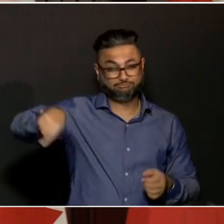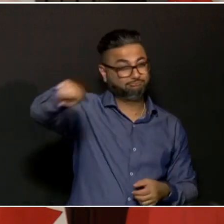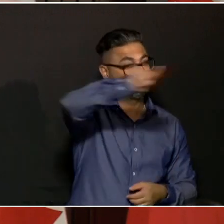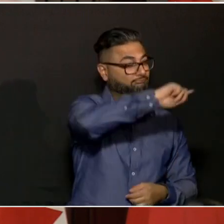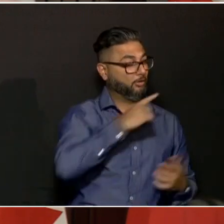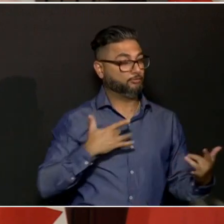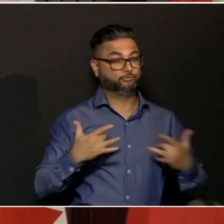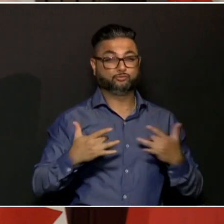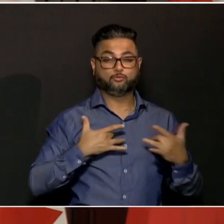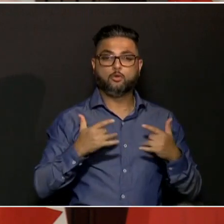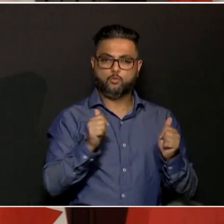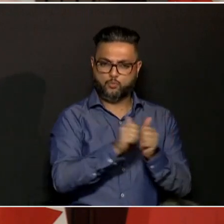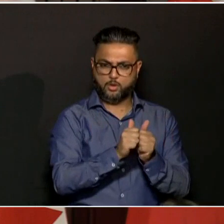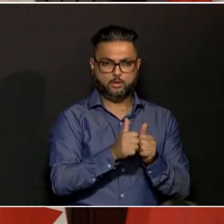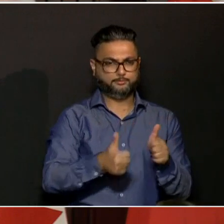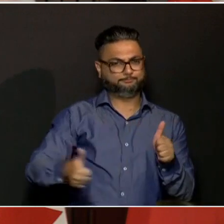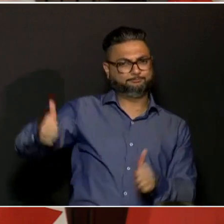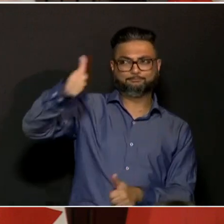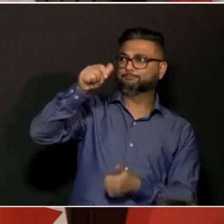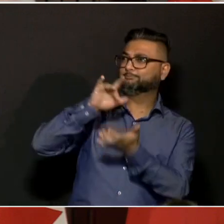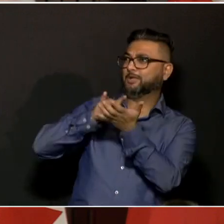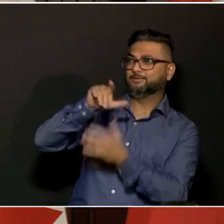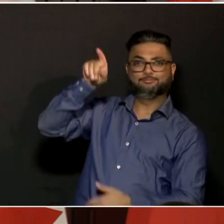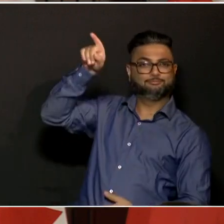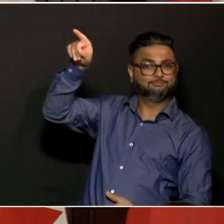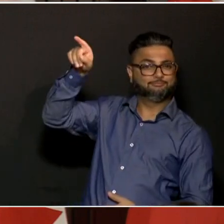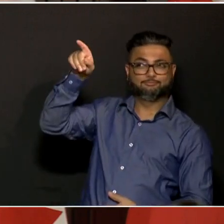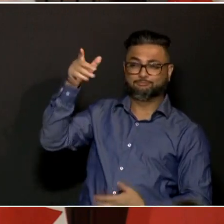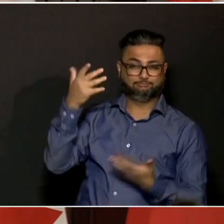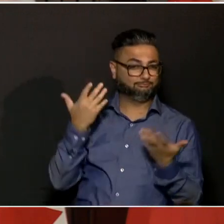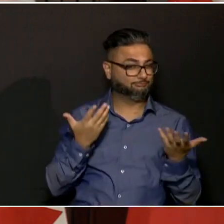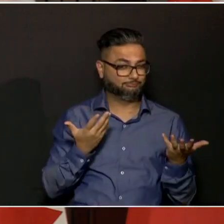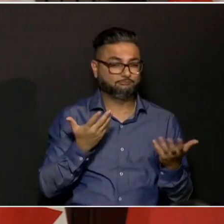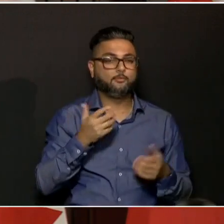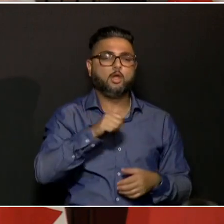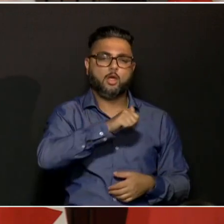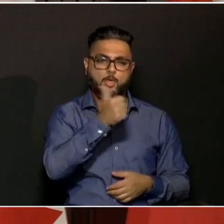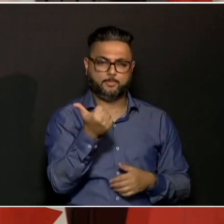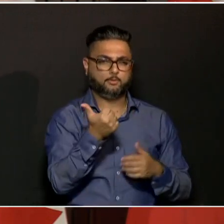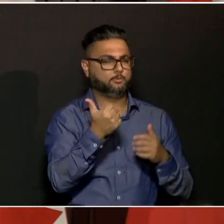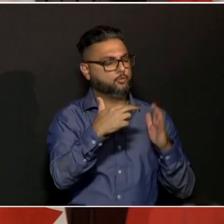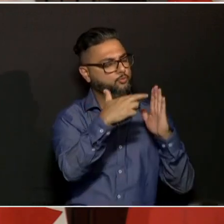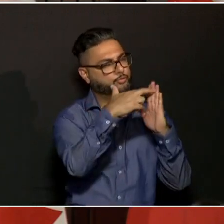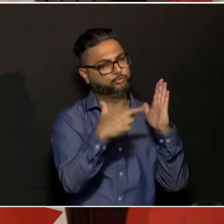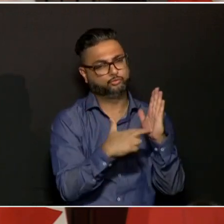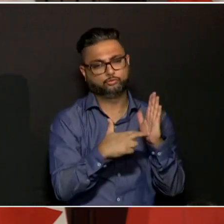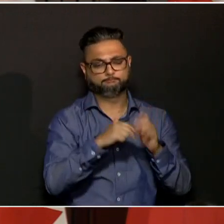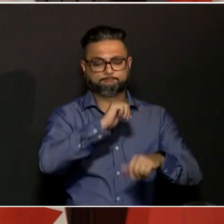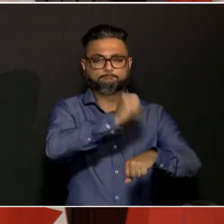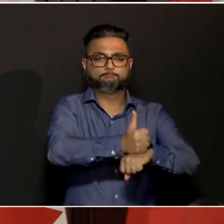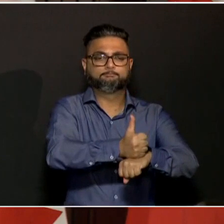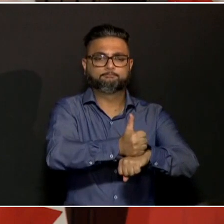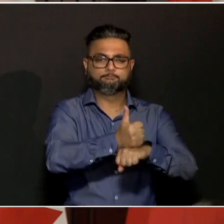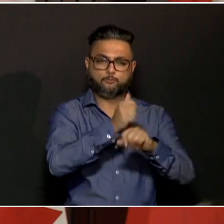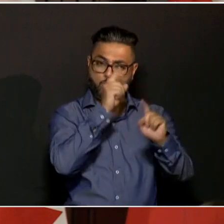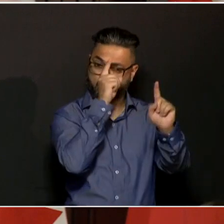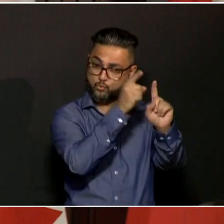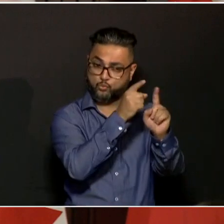GTA asked me to do this so there's concern along with the chief medical officer and is another step that we can put in place